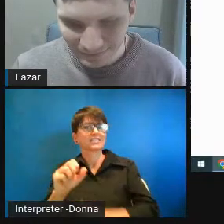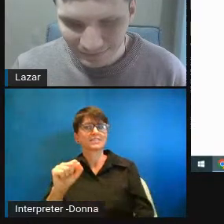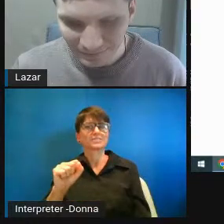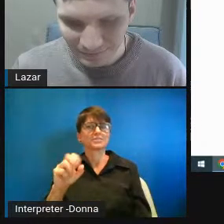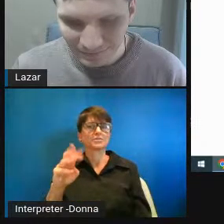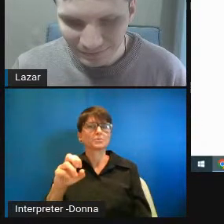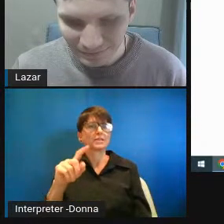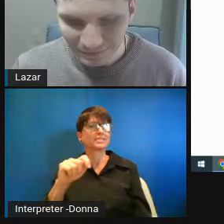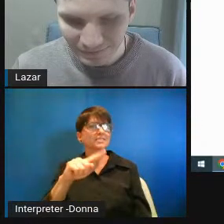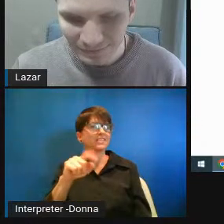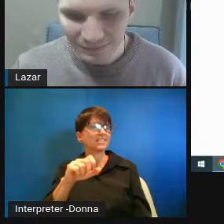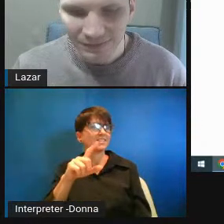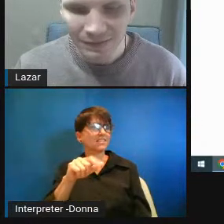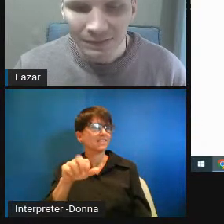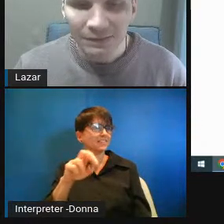She is in Switzerland.